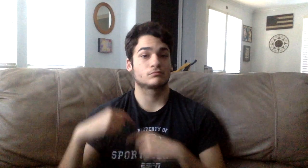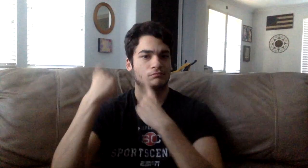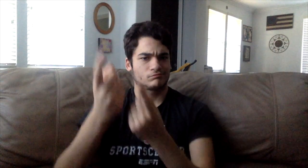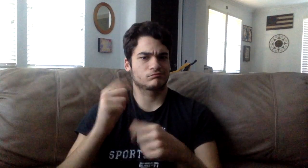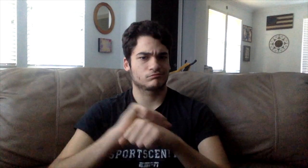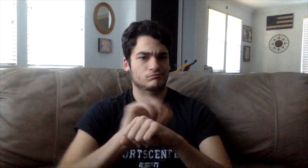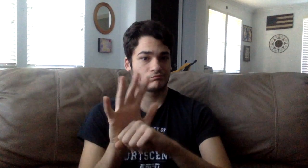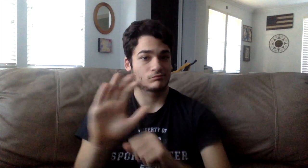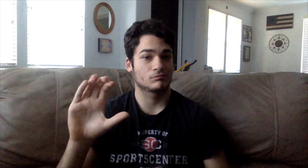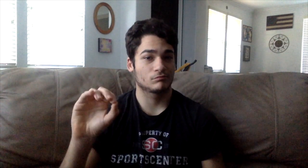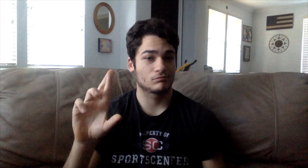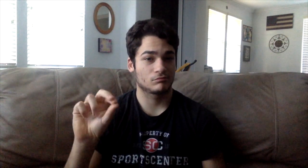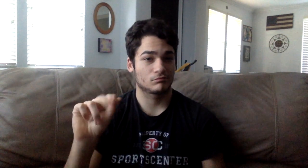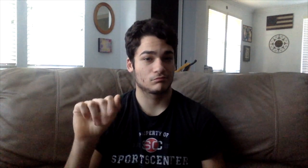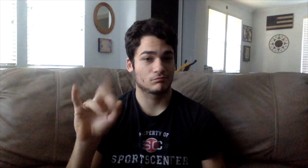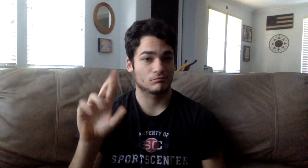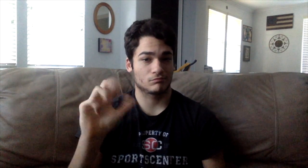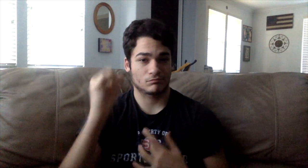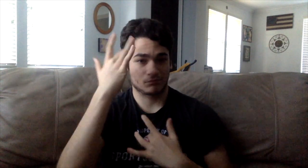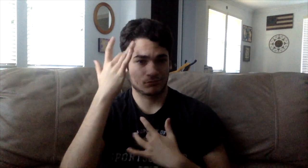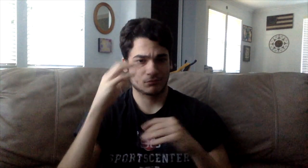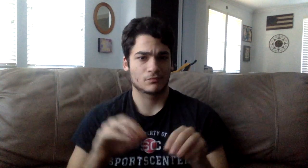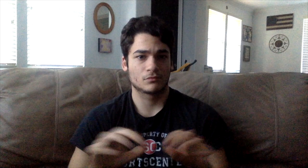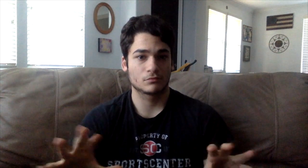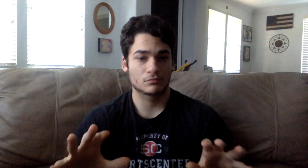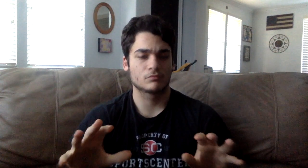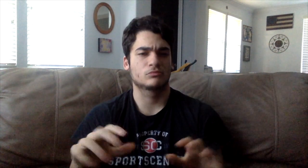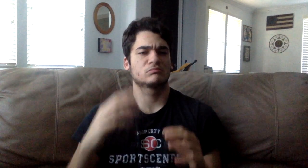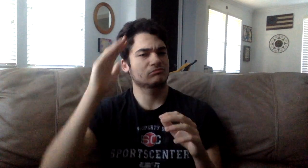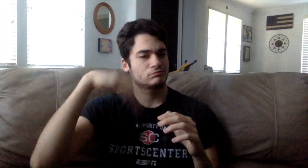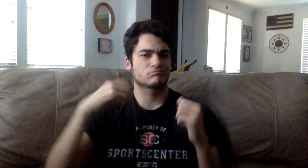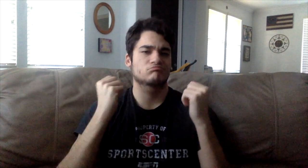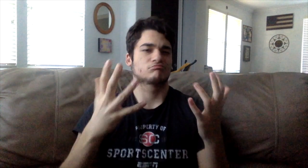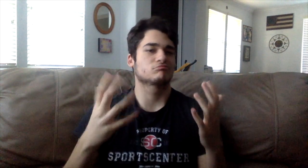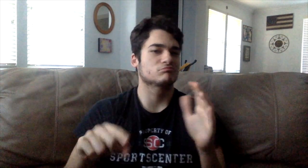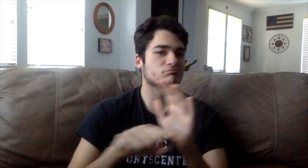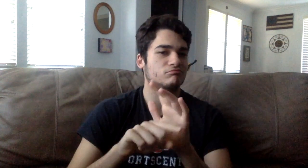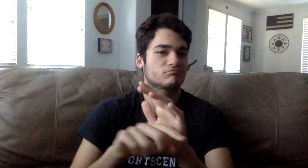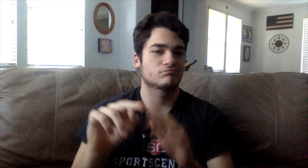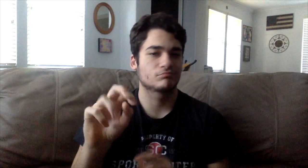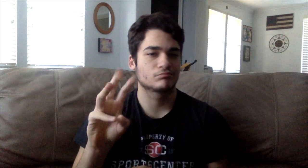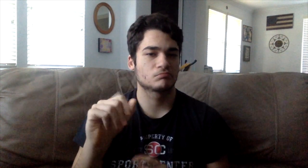Since the Coronavirus pandemic, there has been a lot of sad and negative news.